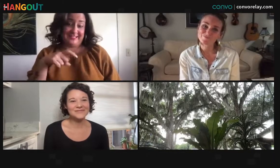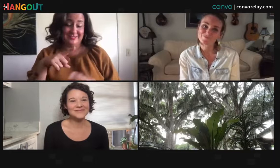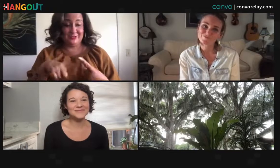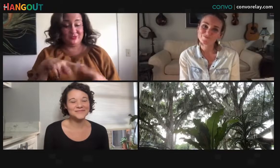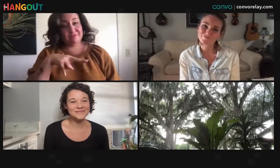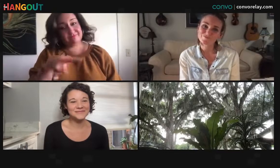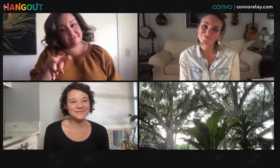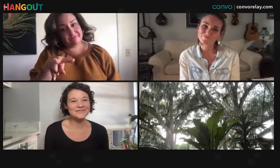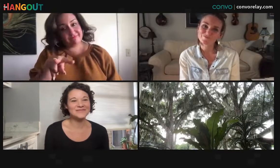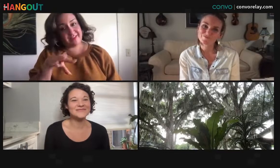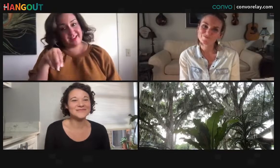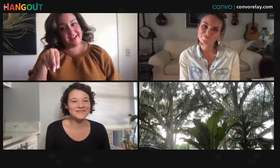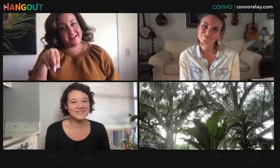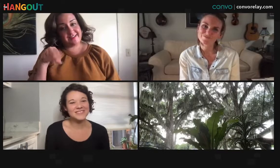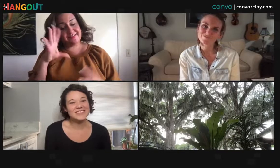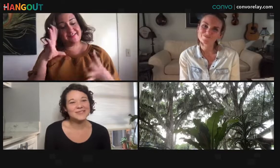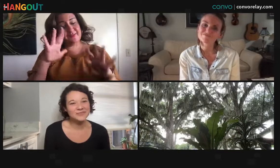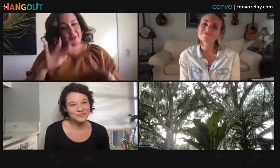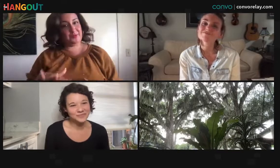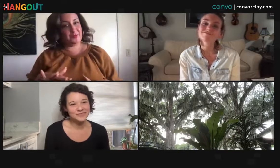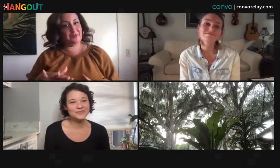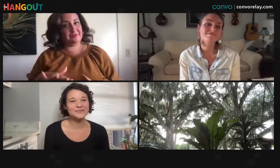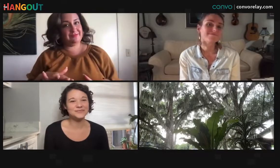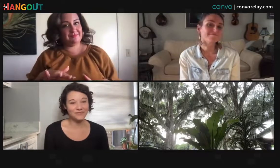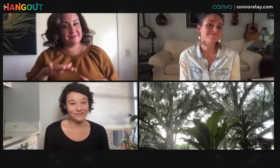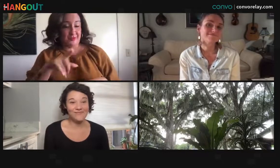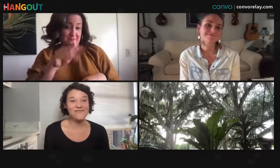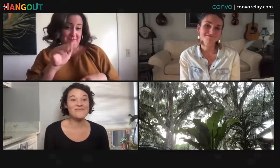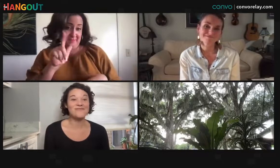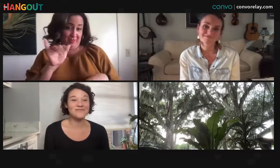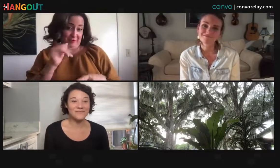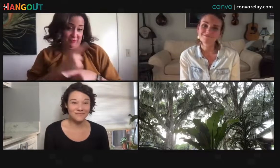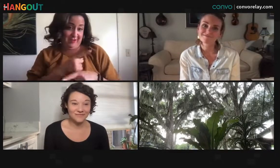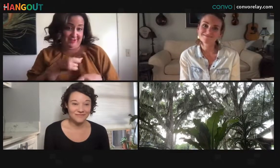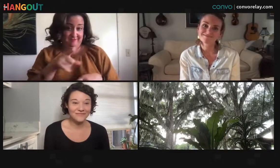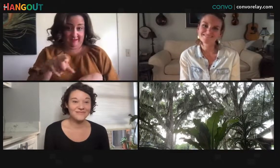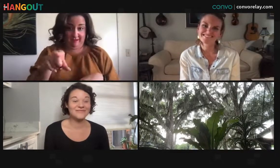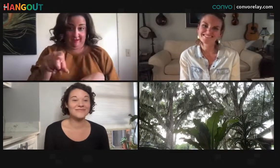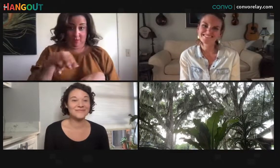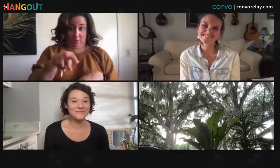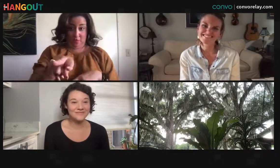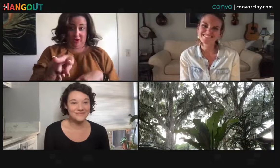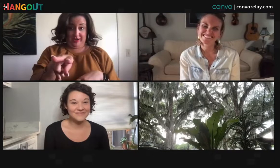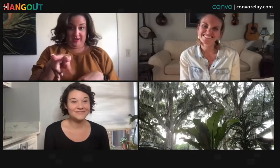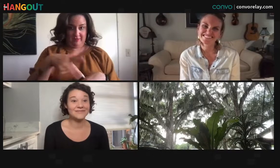and seen i don't know what it's trying to tell me but if anything to look at nature more frequently and use that as a